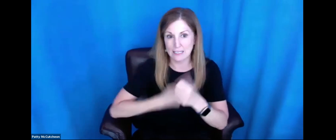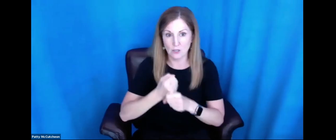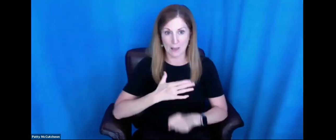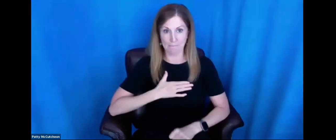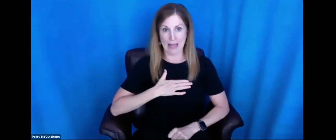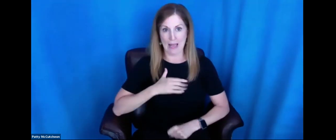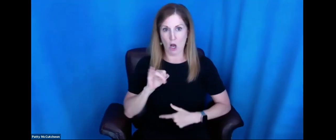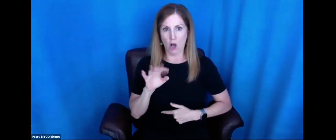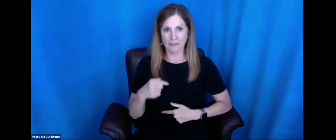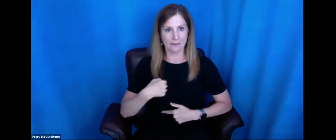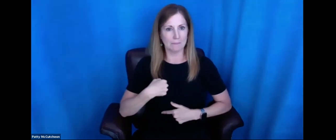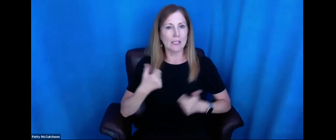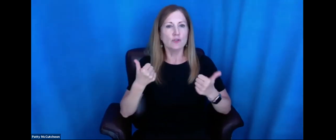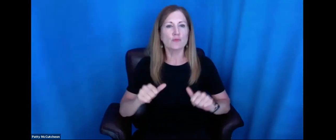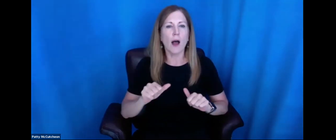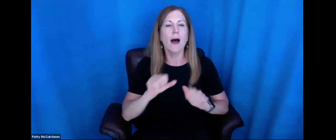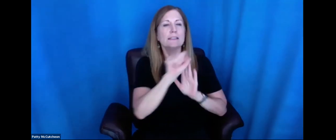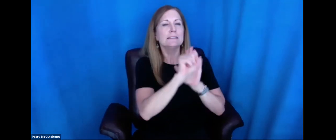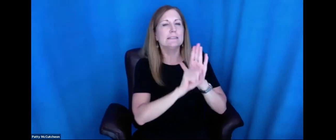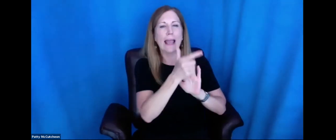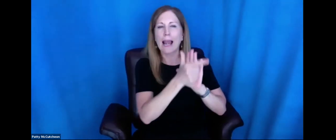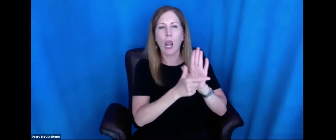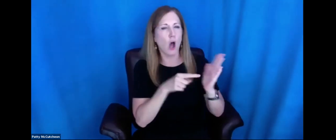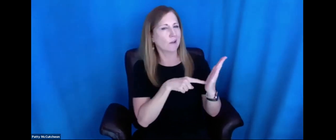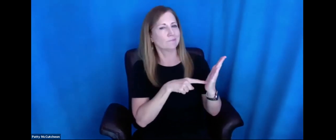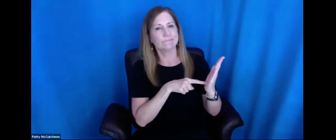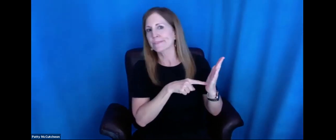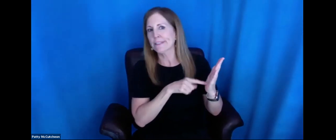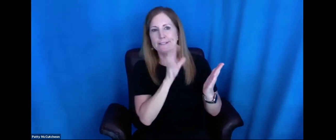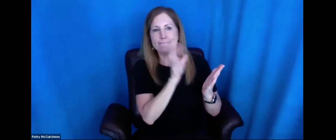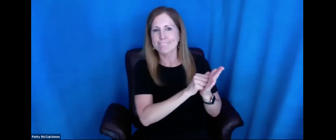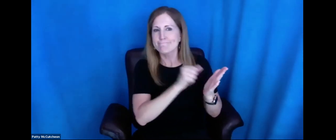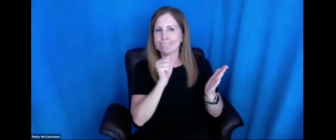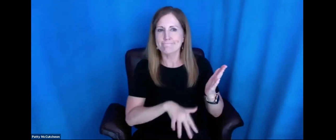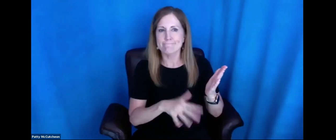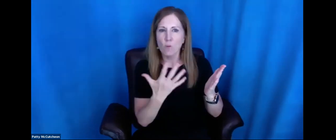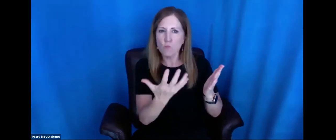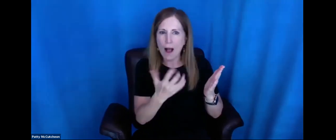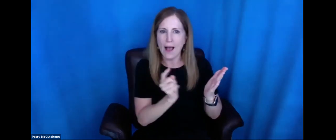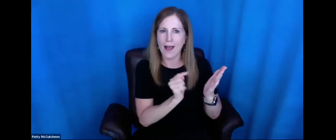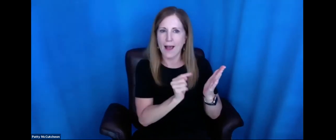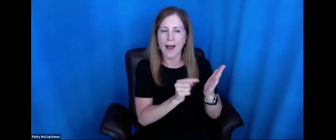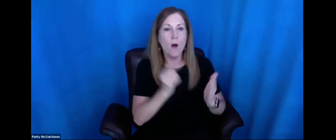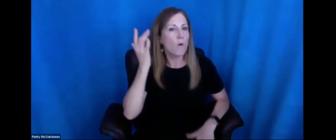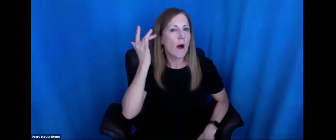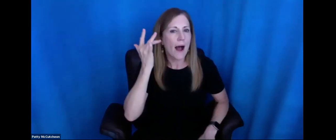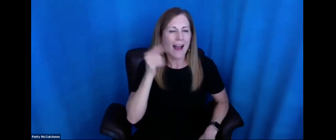get rid of a state law that limited the number of